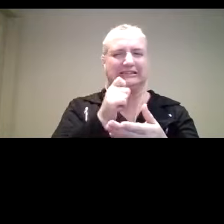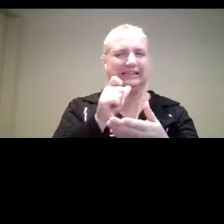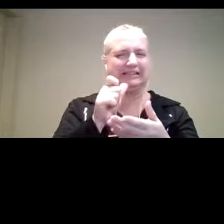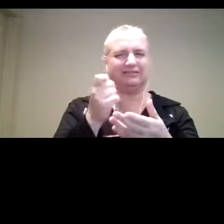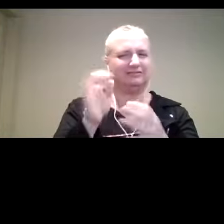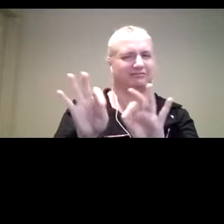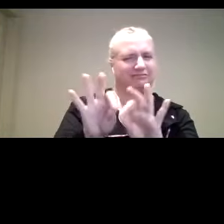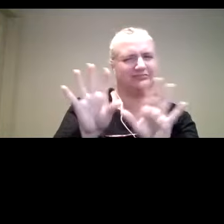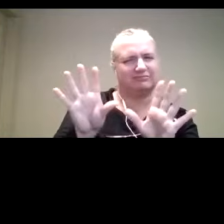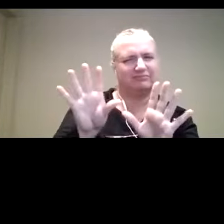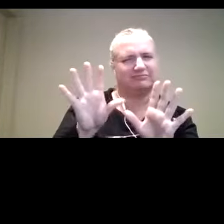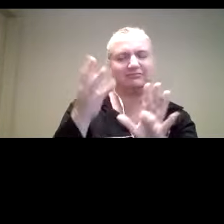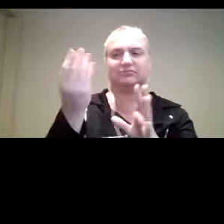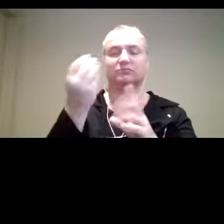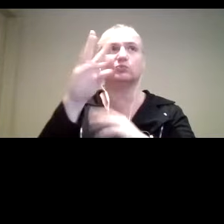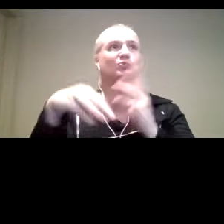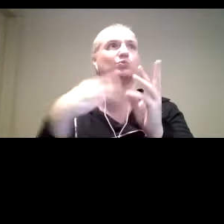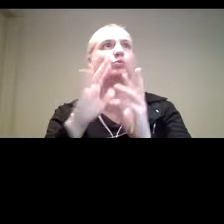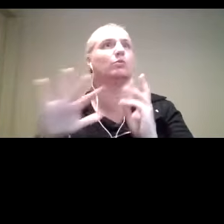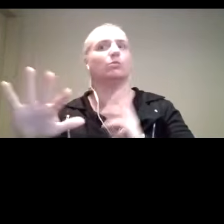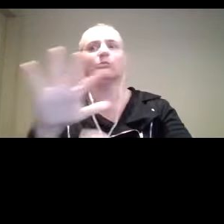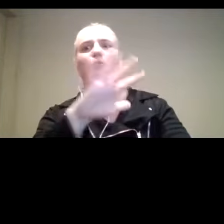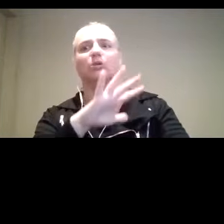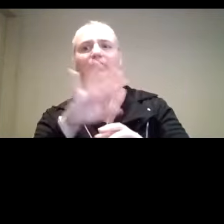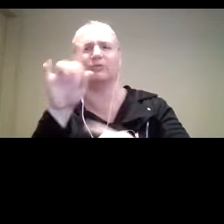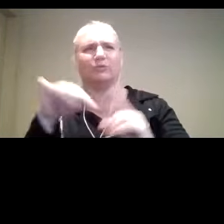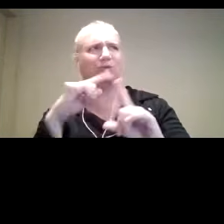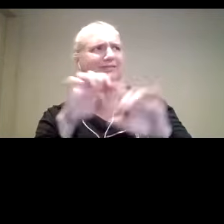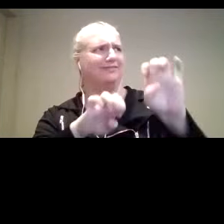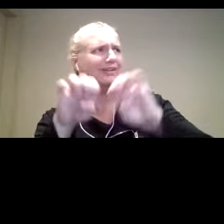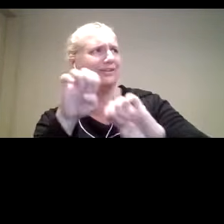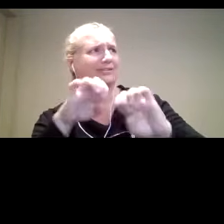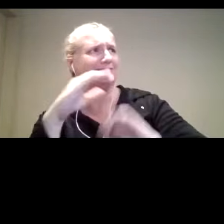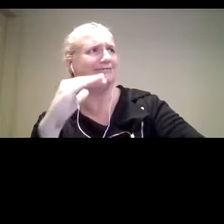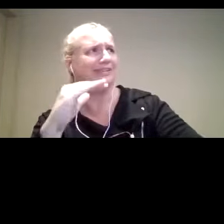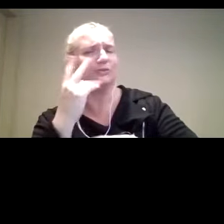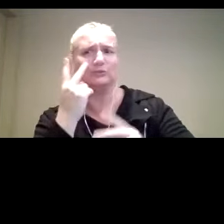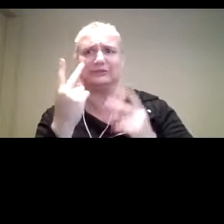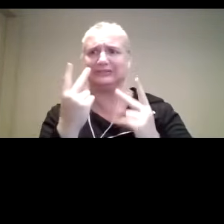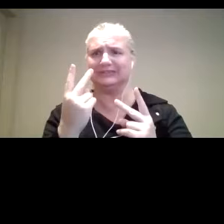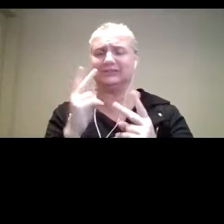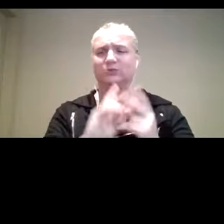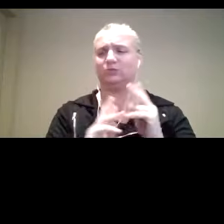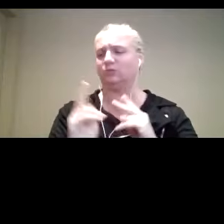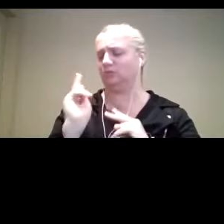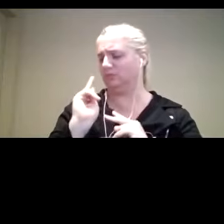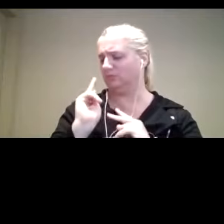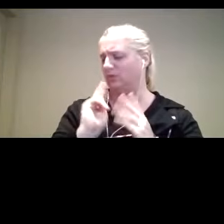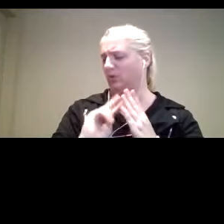out in the world of evaluation. And we've had to use our research over the years